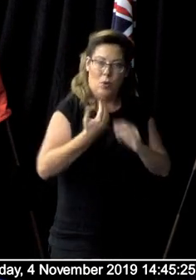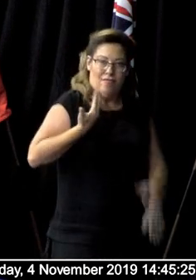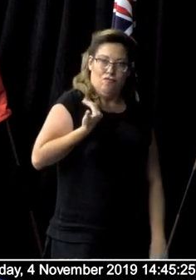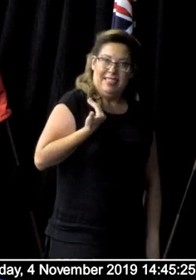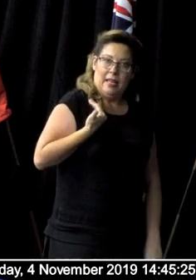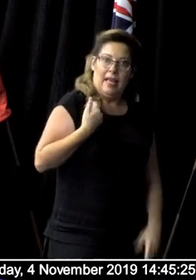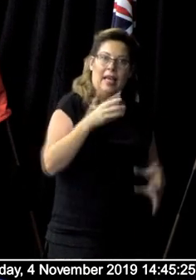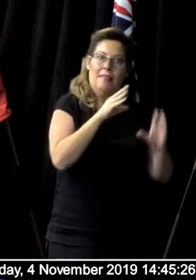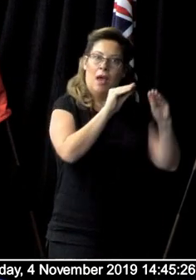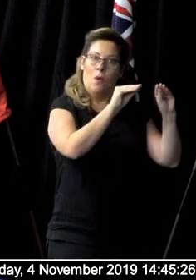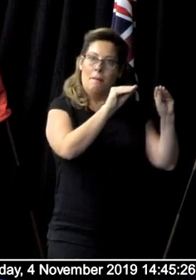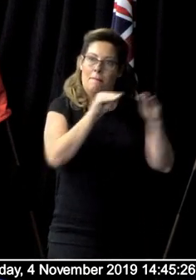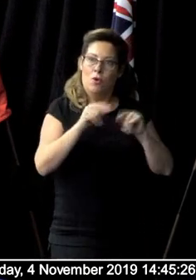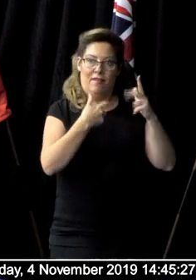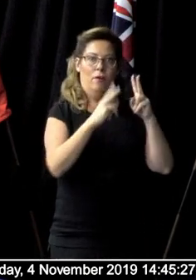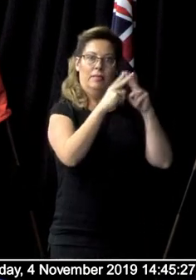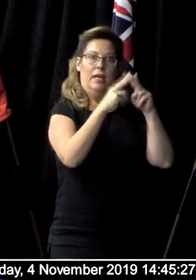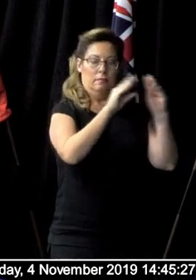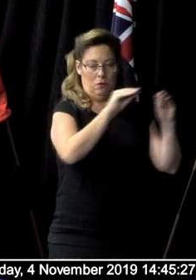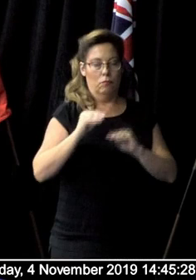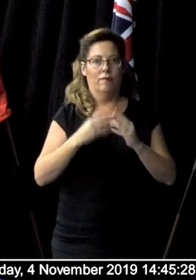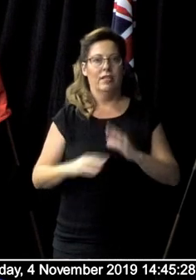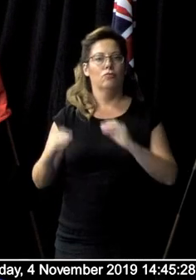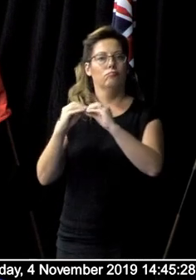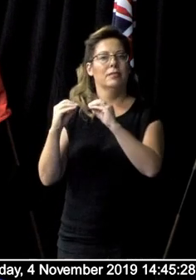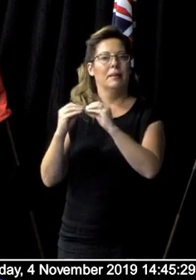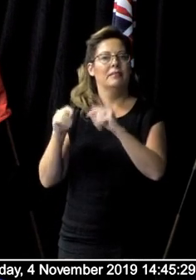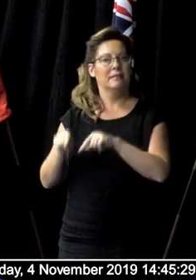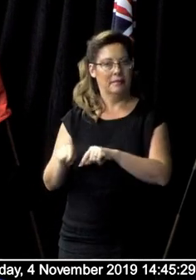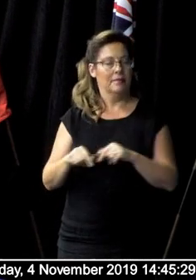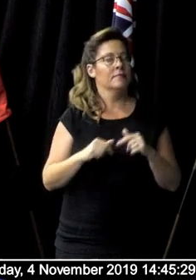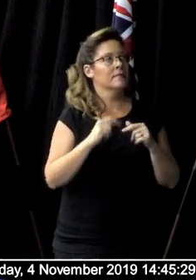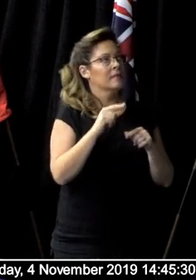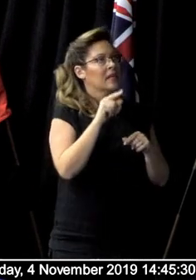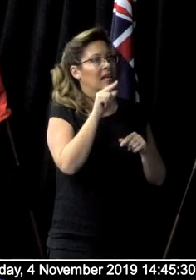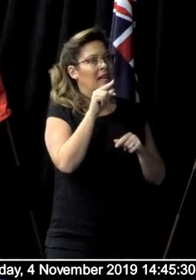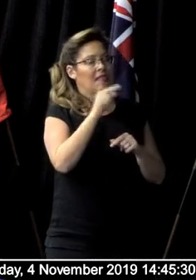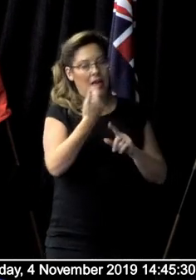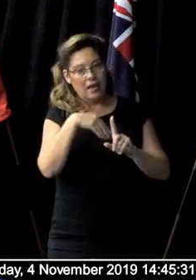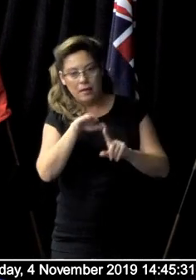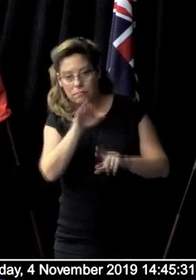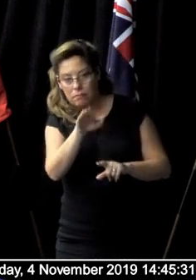from Townsville to Brisbane who approached their local school and was told because it